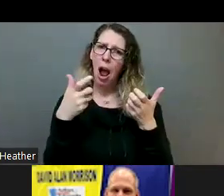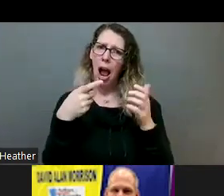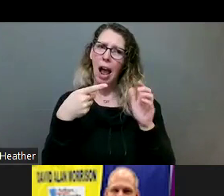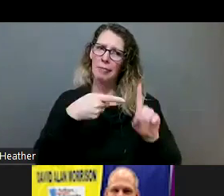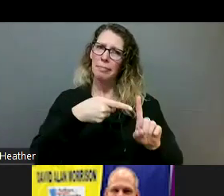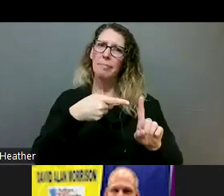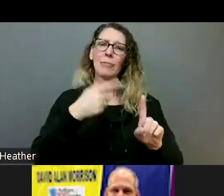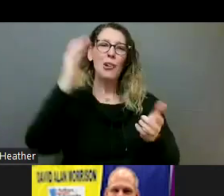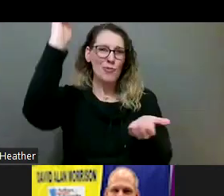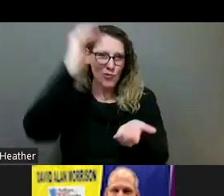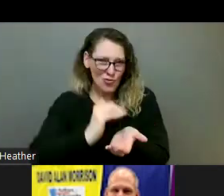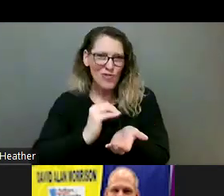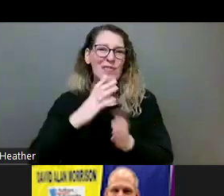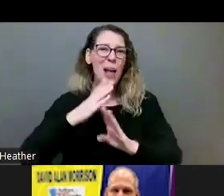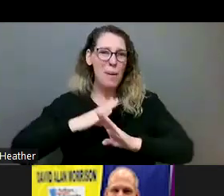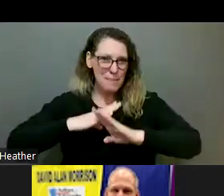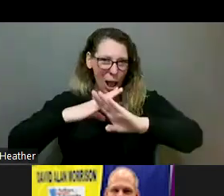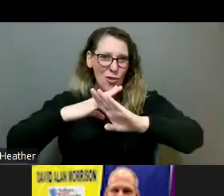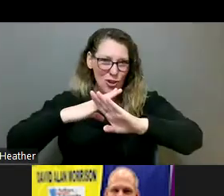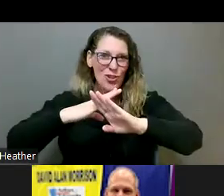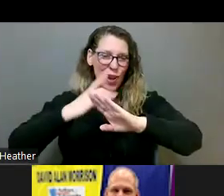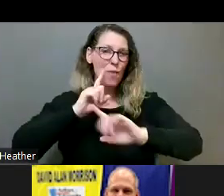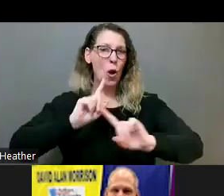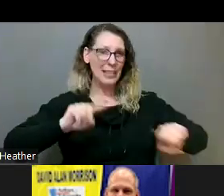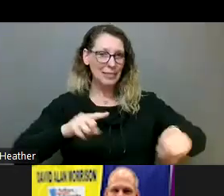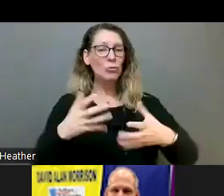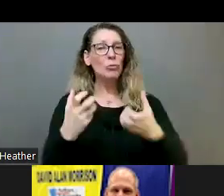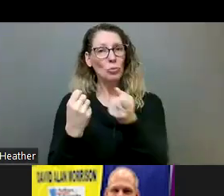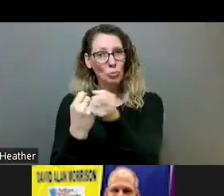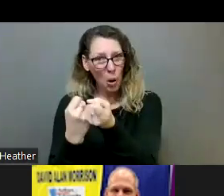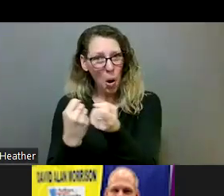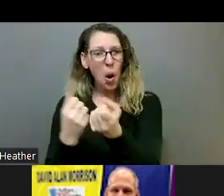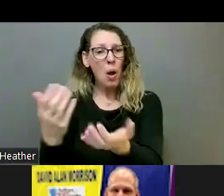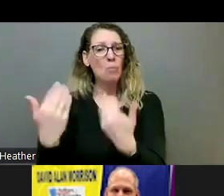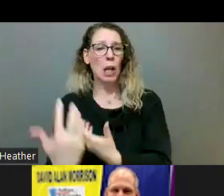reduce barriers to attendance and support students to engage. Those